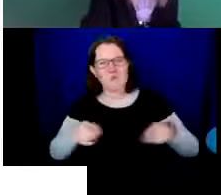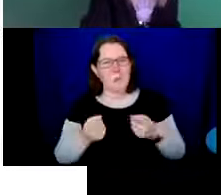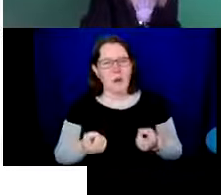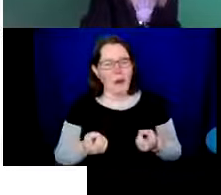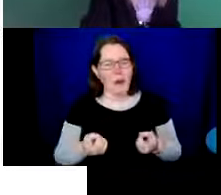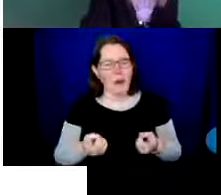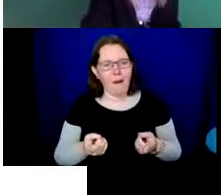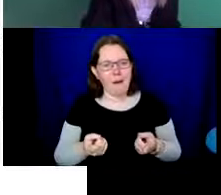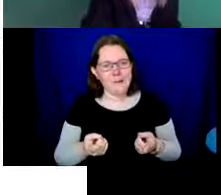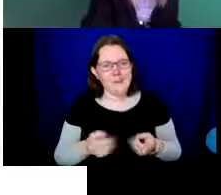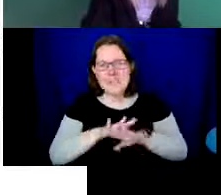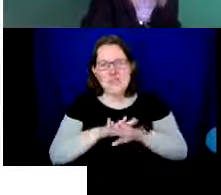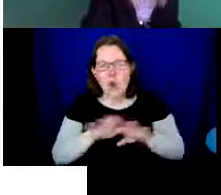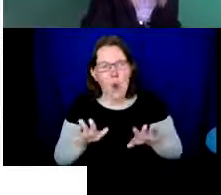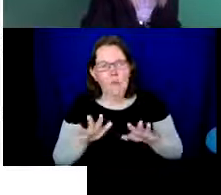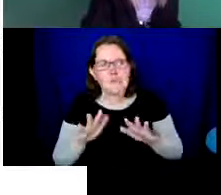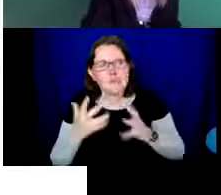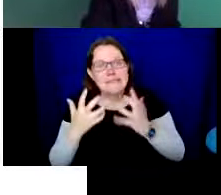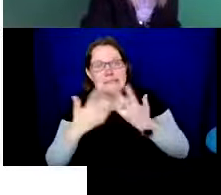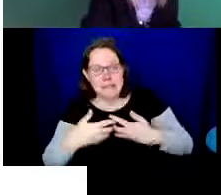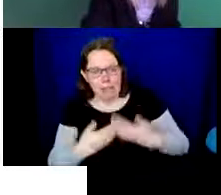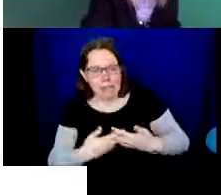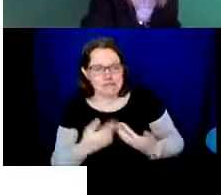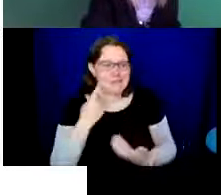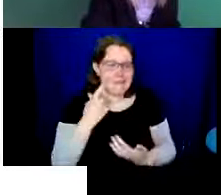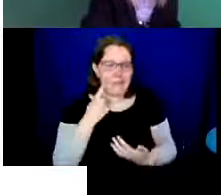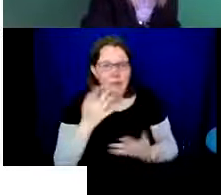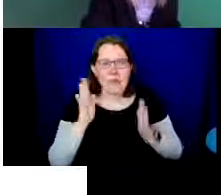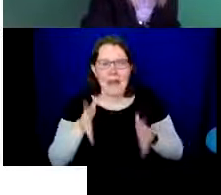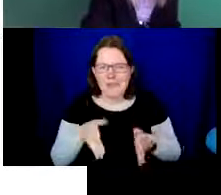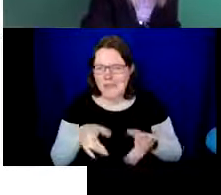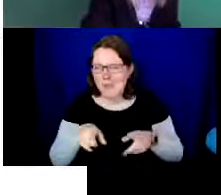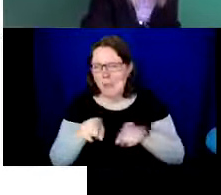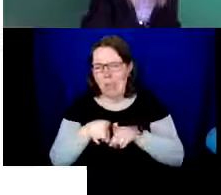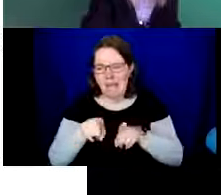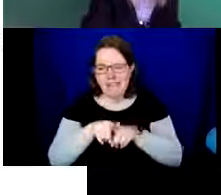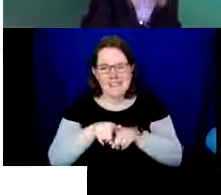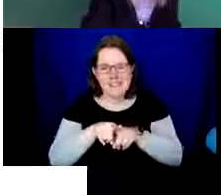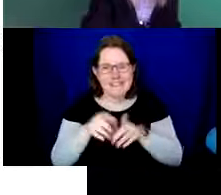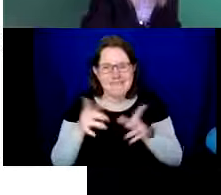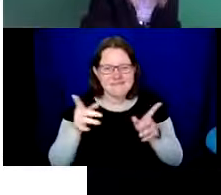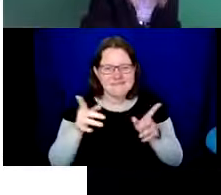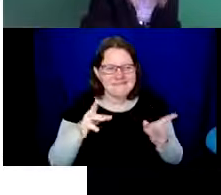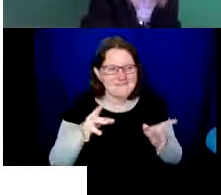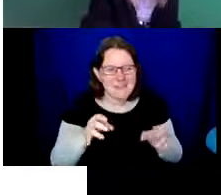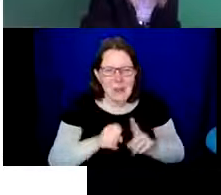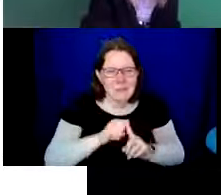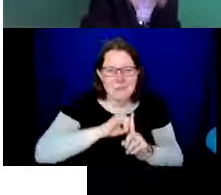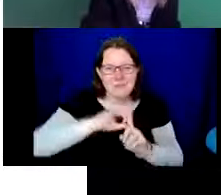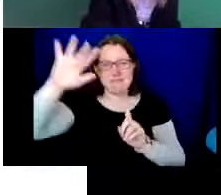some sort of satellite link and that costs a lot of money so um that within the week i